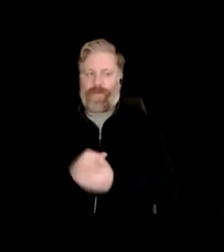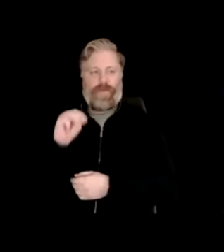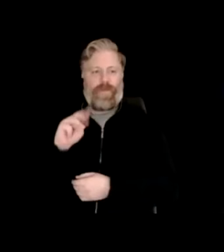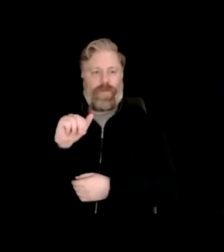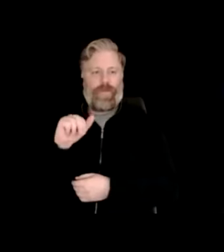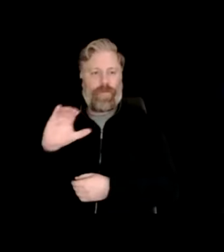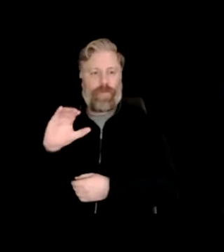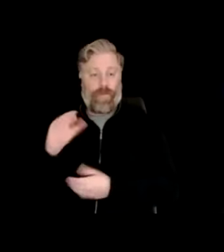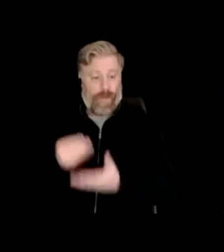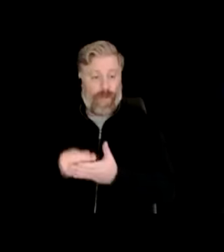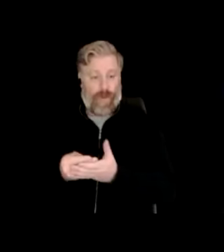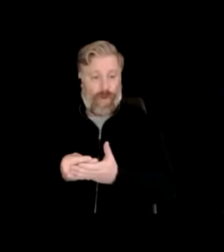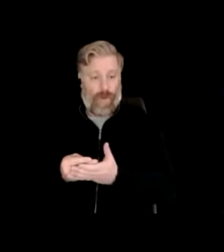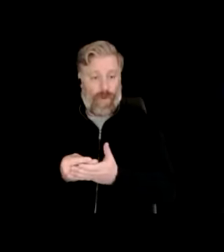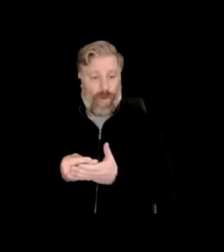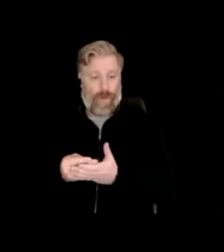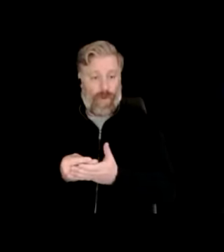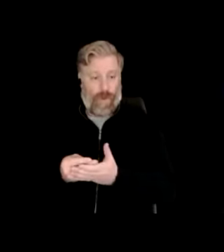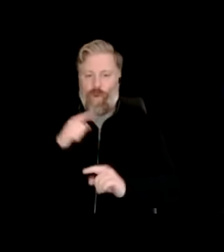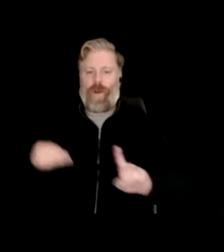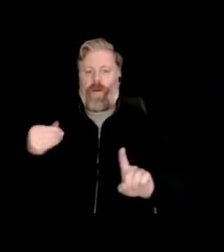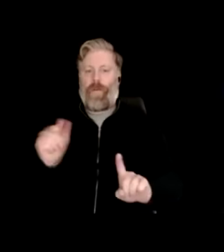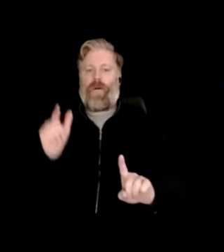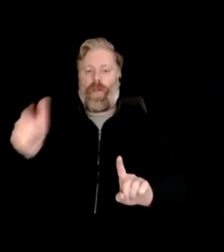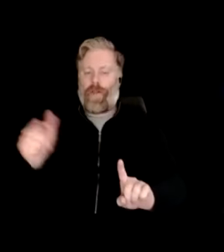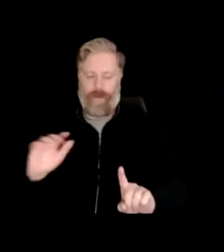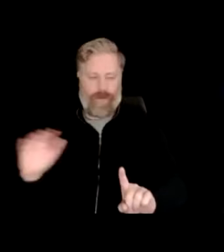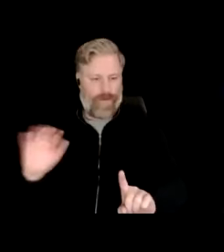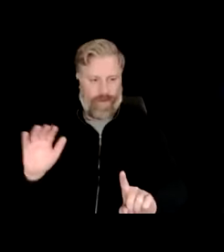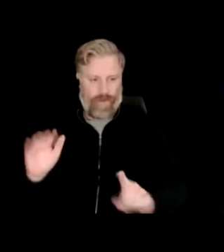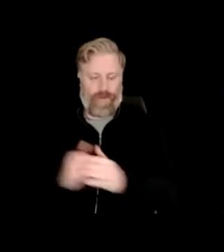MRAC grants cannot be used for reimbursement. All expenses included in a grant proposal